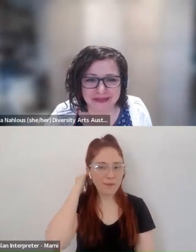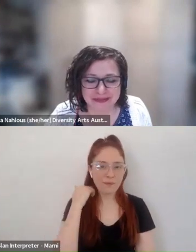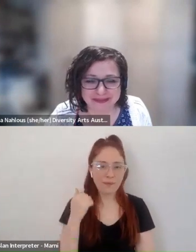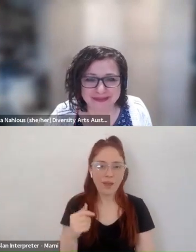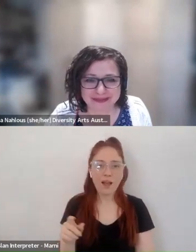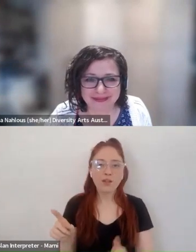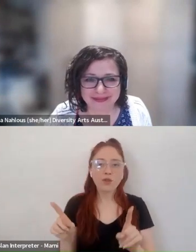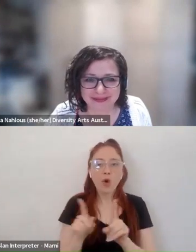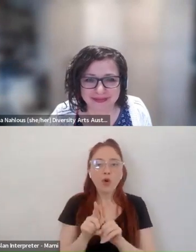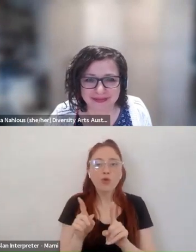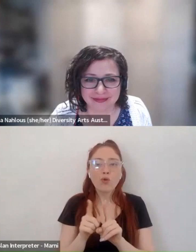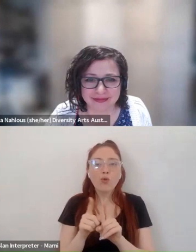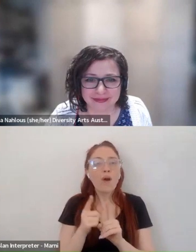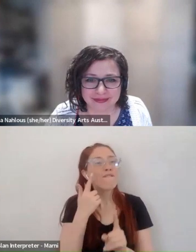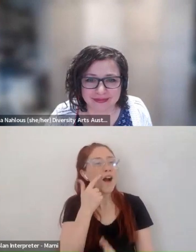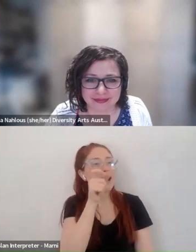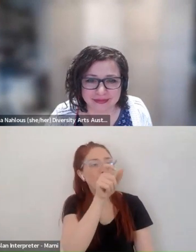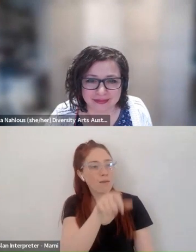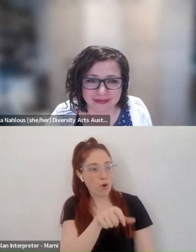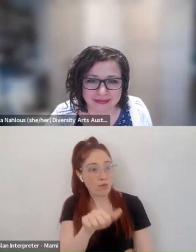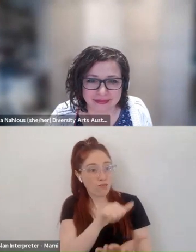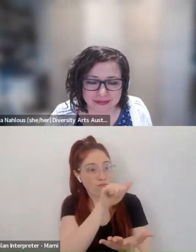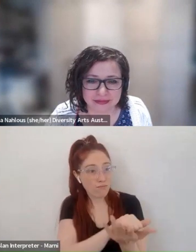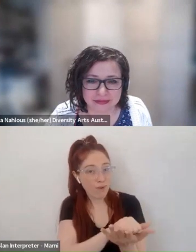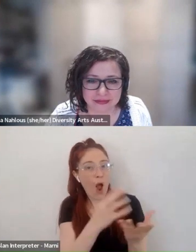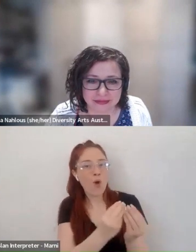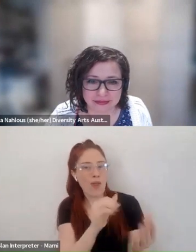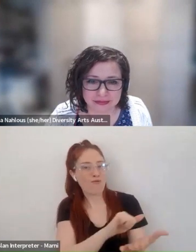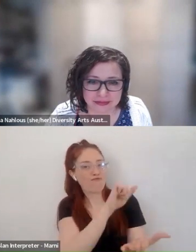someone brings and actively seeking them. And there are